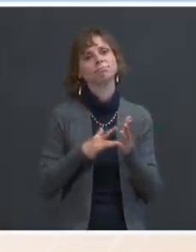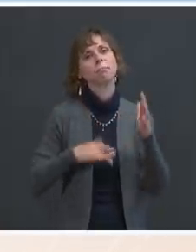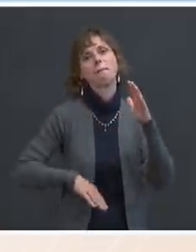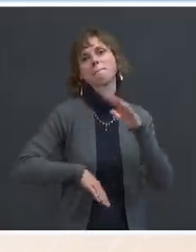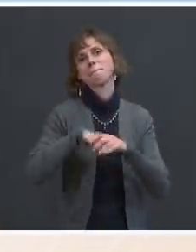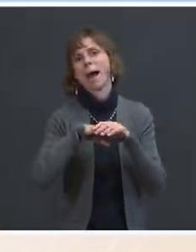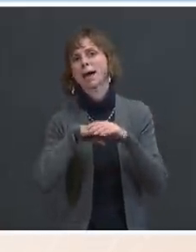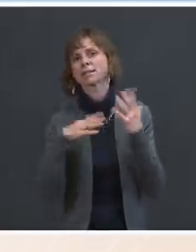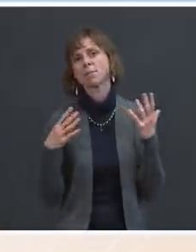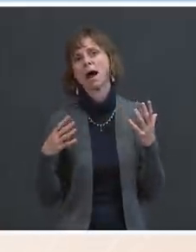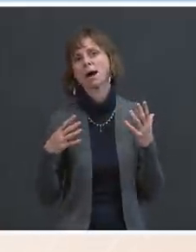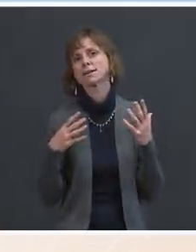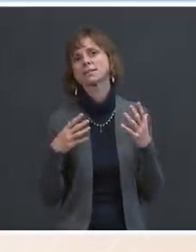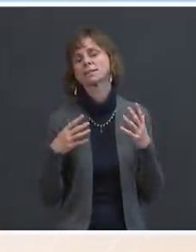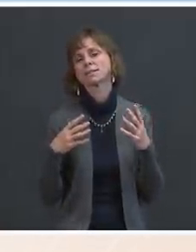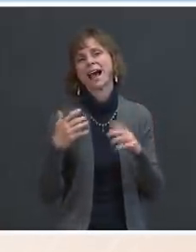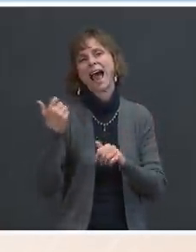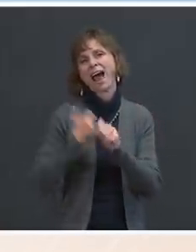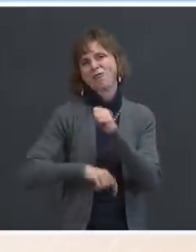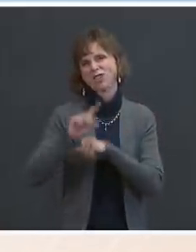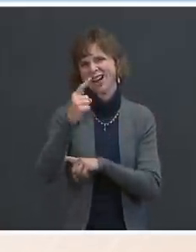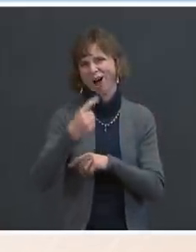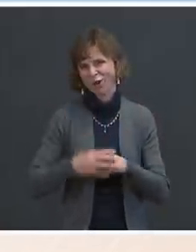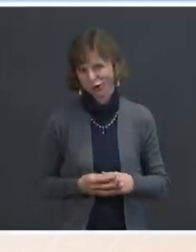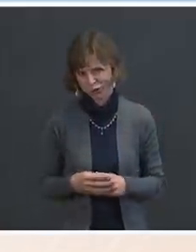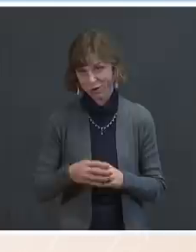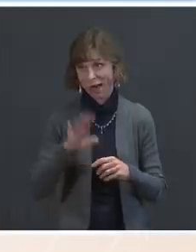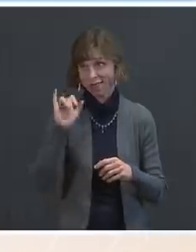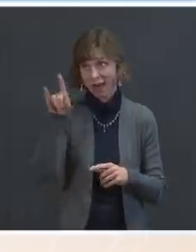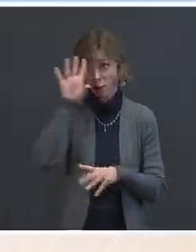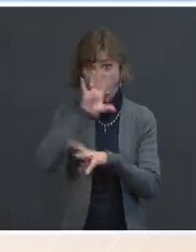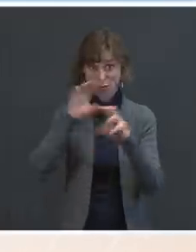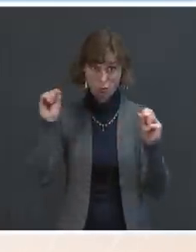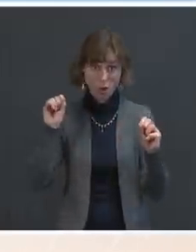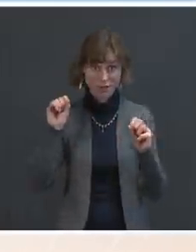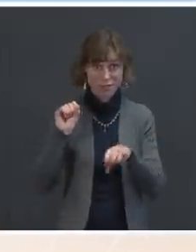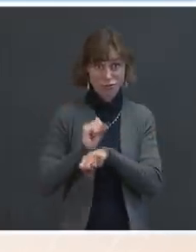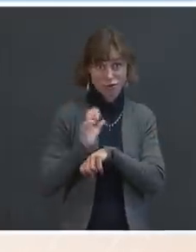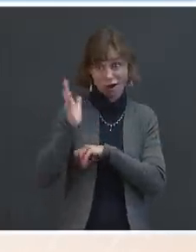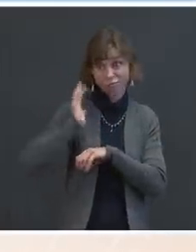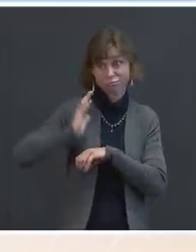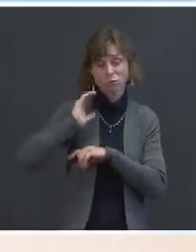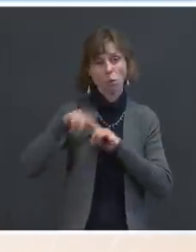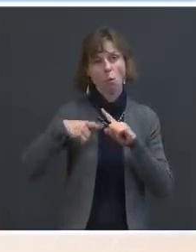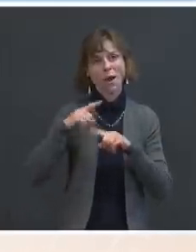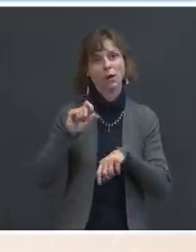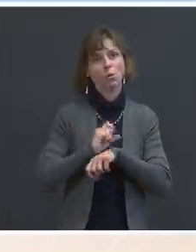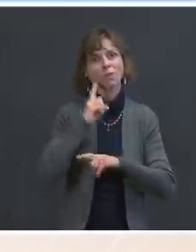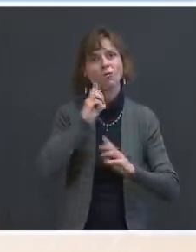That's exactly what the President did when he served as the point person on the implementation of the Recovery Act in 2009,